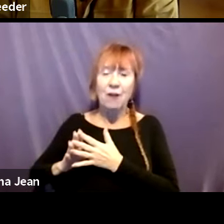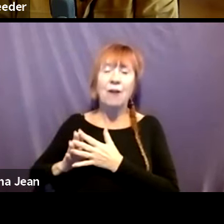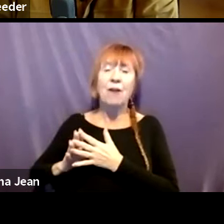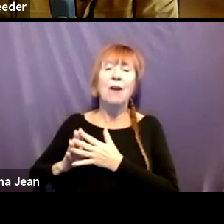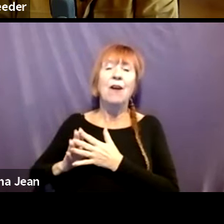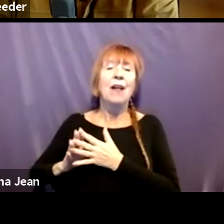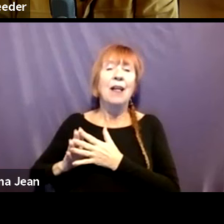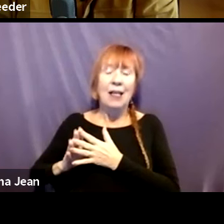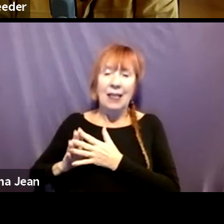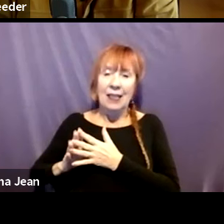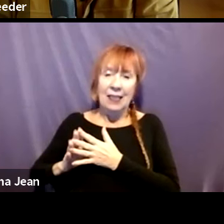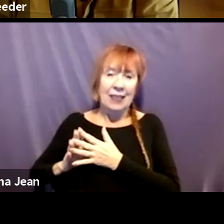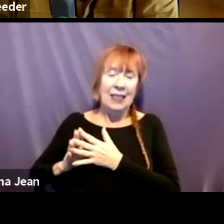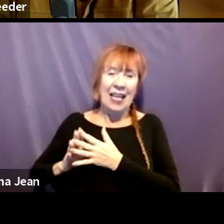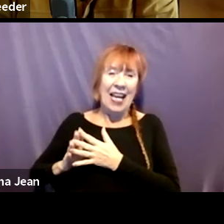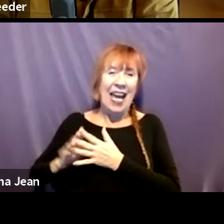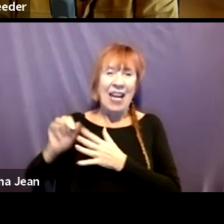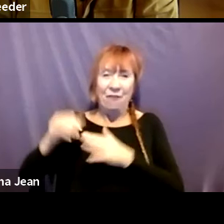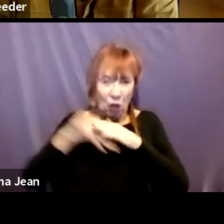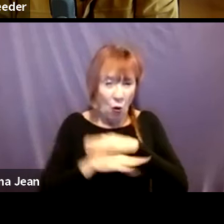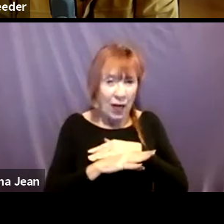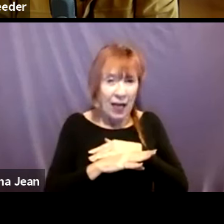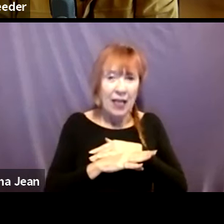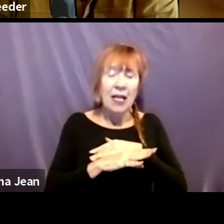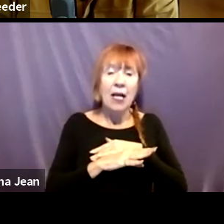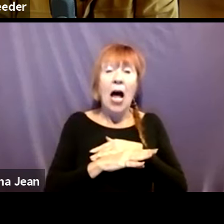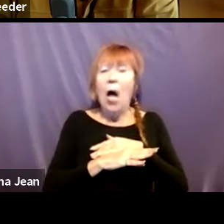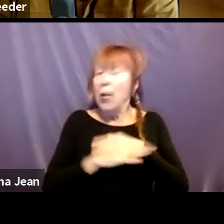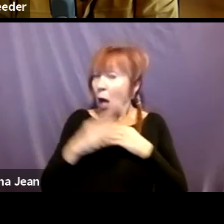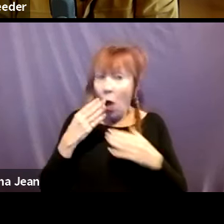and did a 45 minute visual presentation,